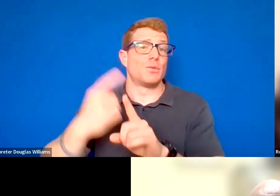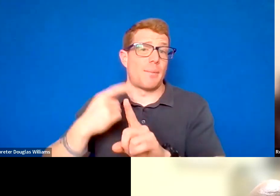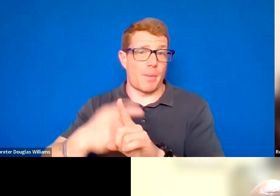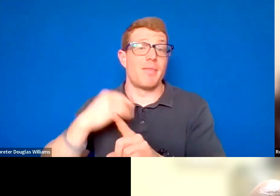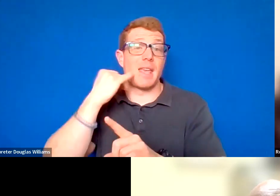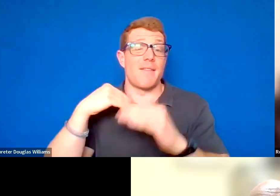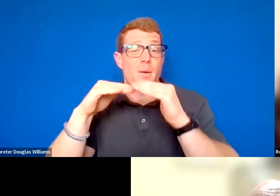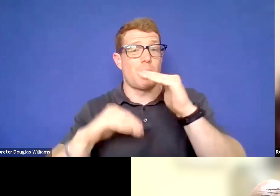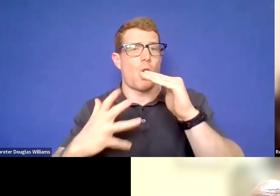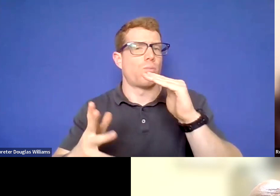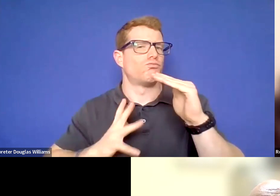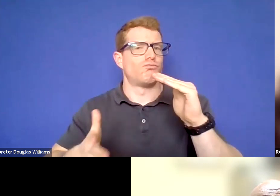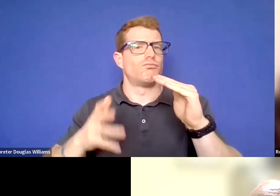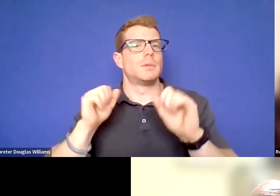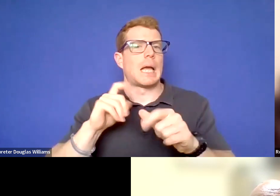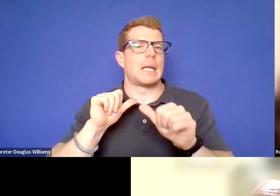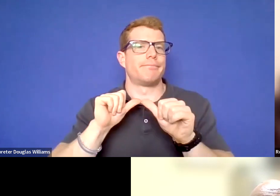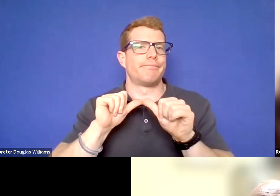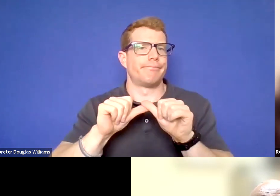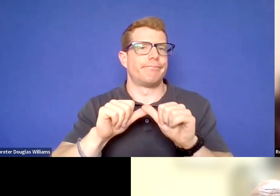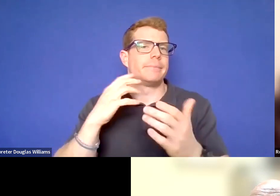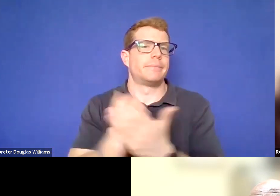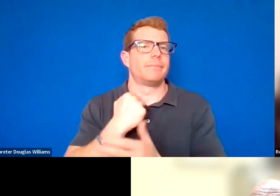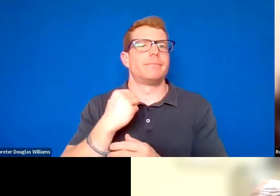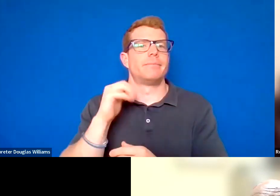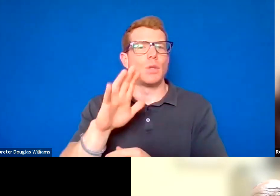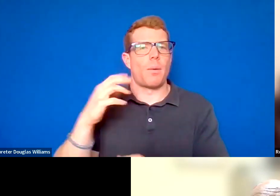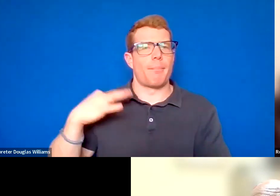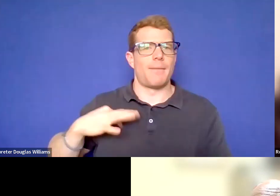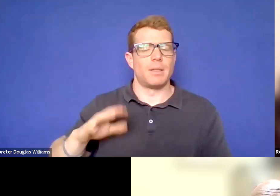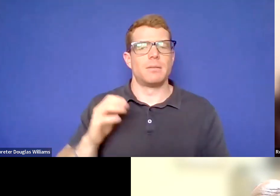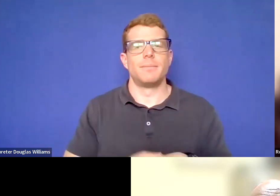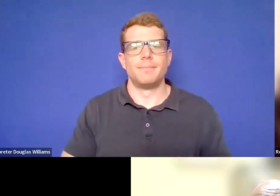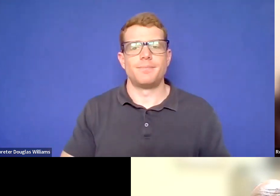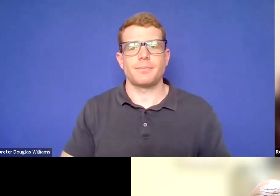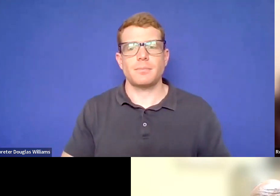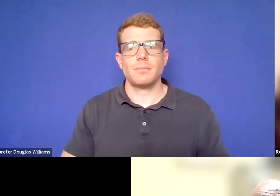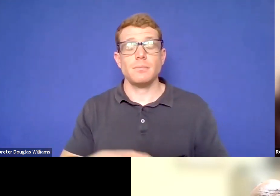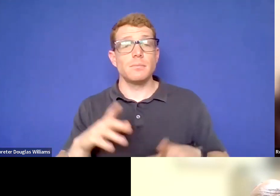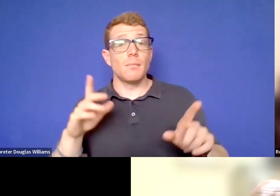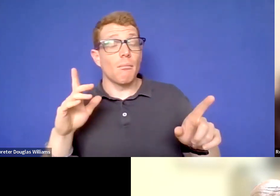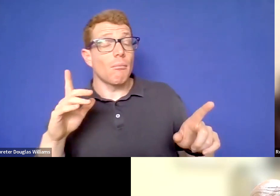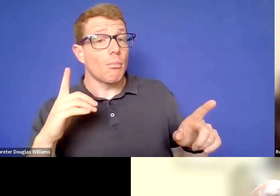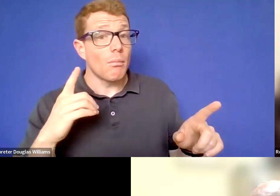But when you said the 5 up to a maximum $500,000, I didn't know that I thought it was a $100,000.